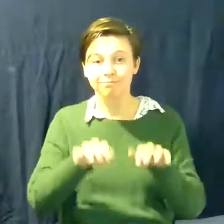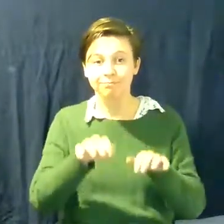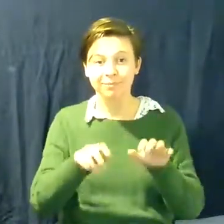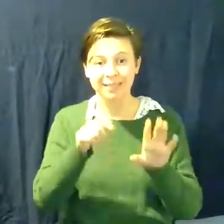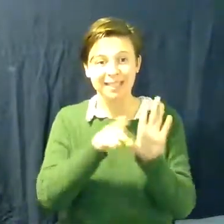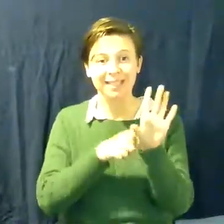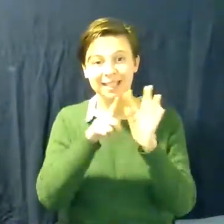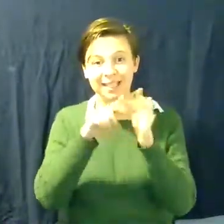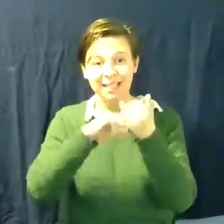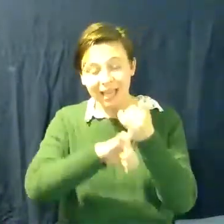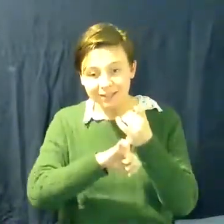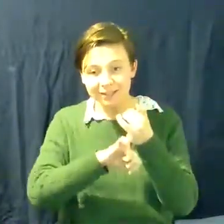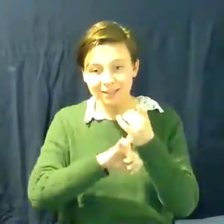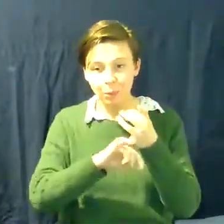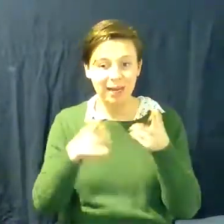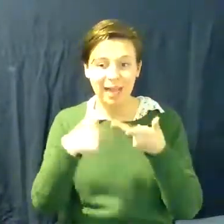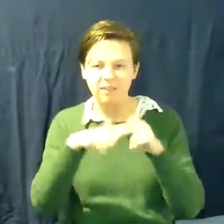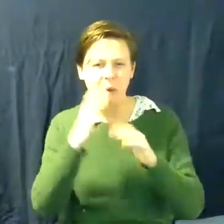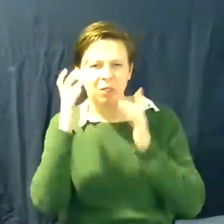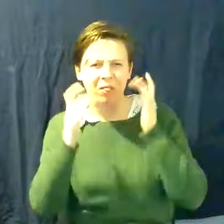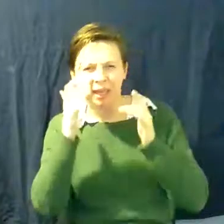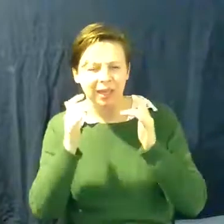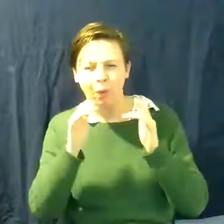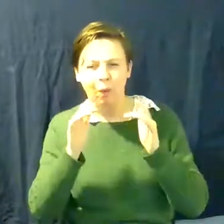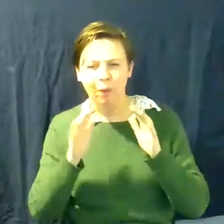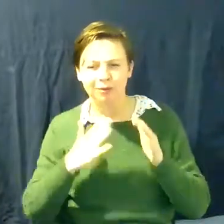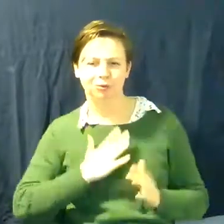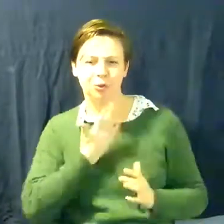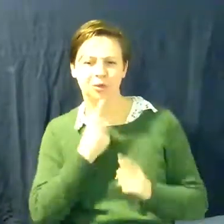you're interested, if you're planning to participate, or not